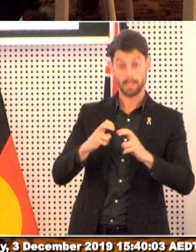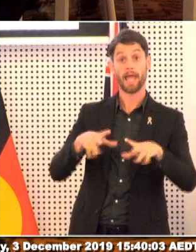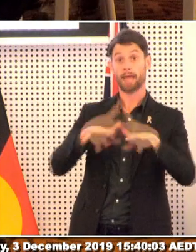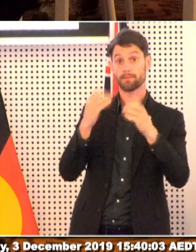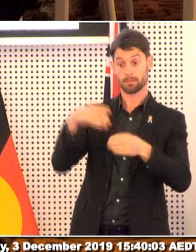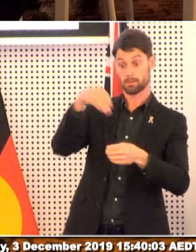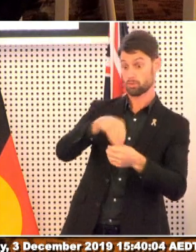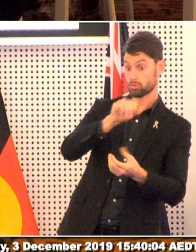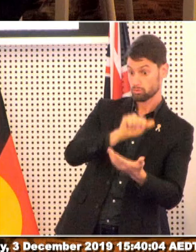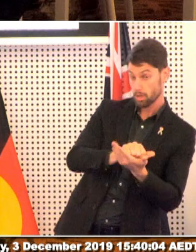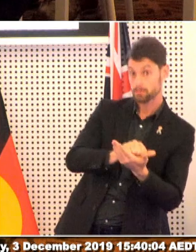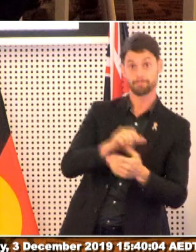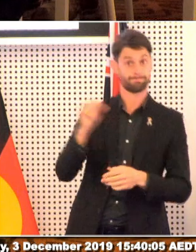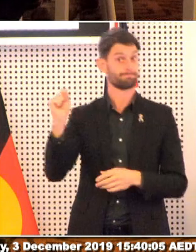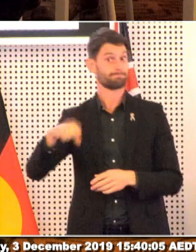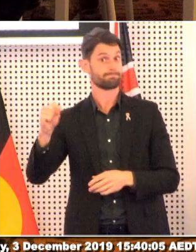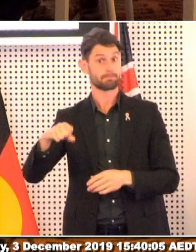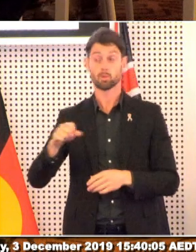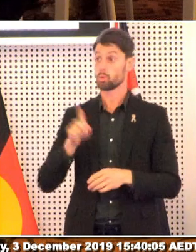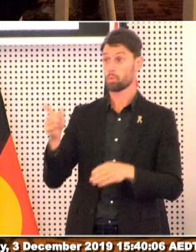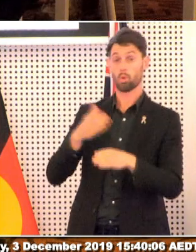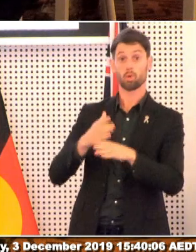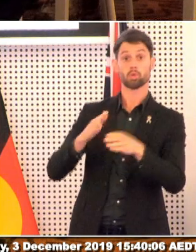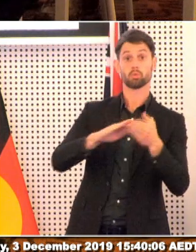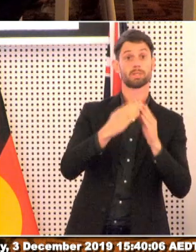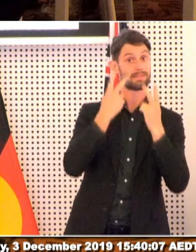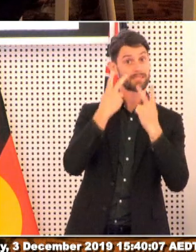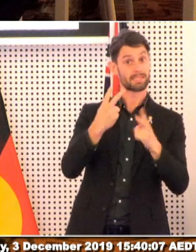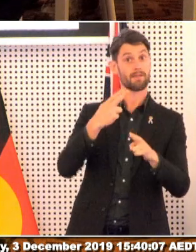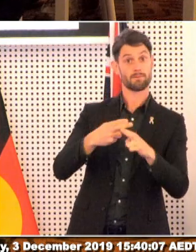That’s correct. You’ve been a Community Visitor for three years.